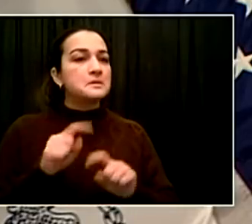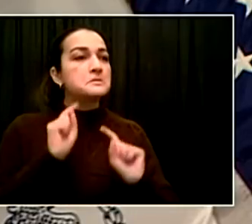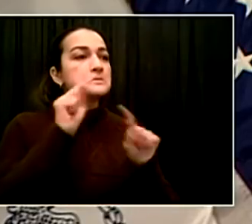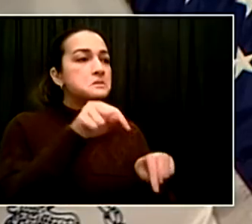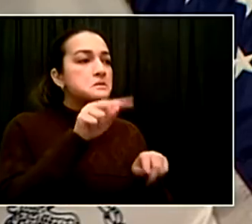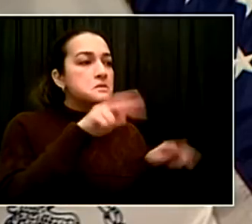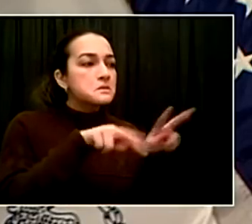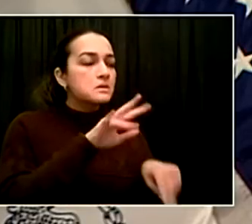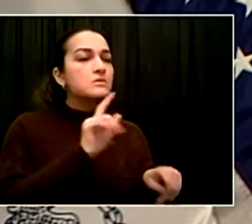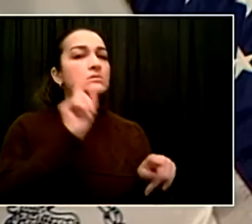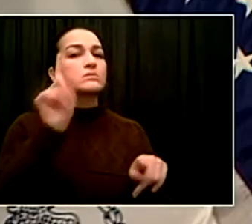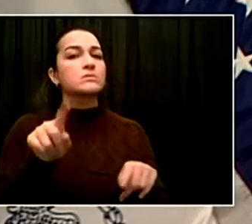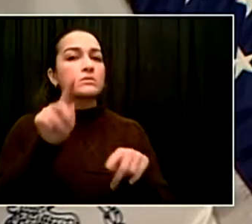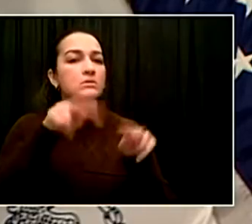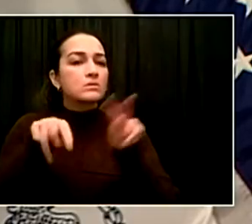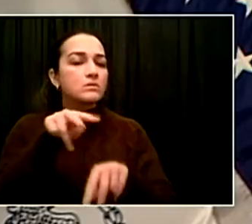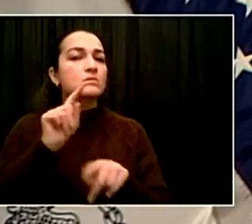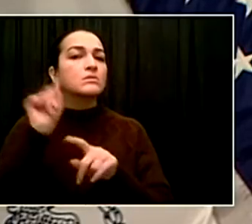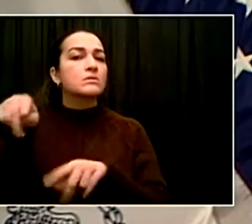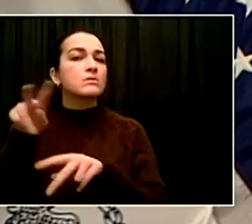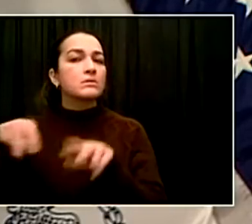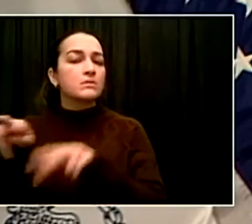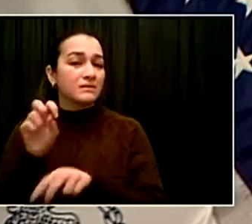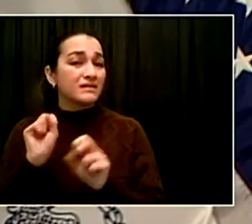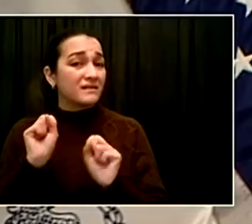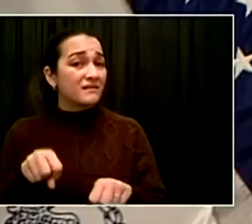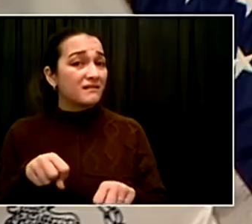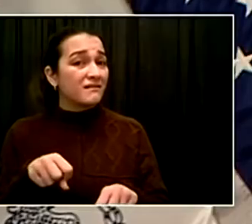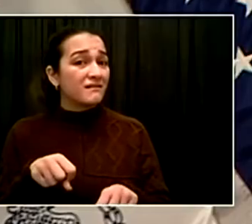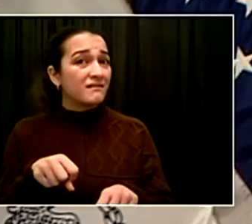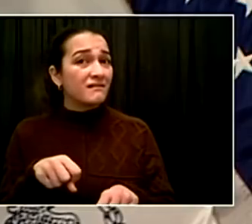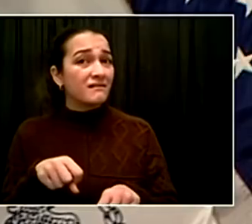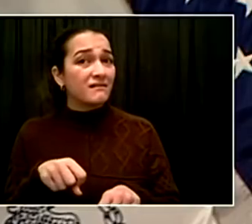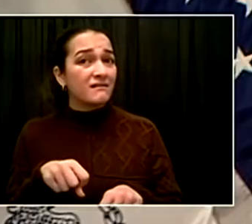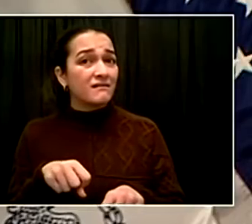CITY PRESENCE AT MANY OF THESE